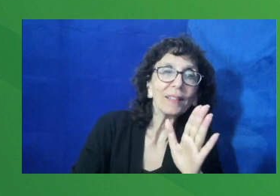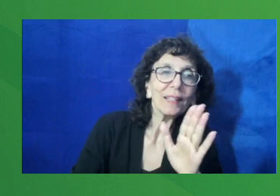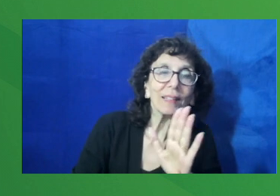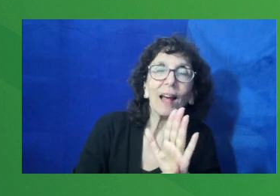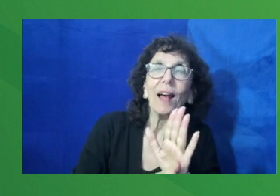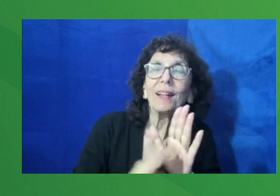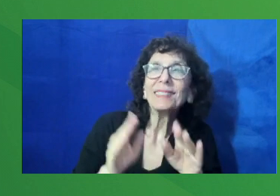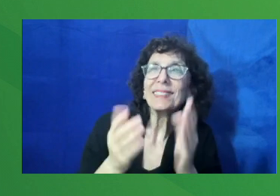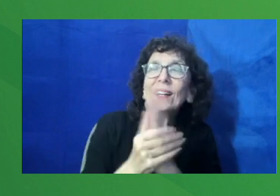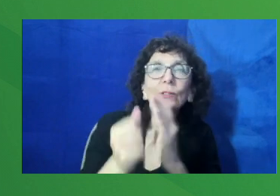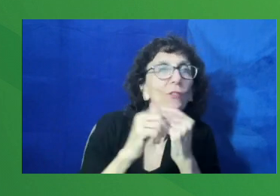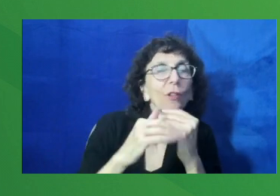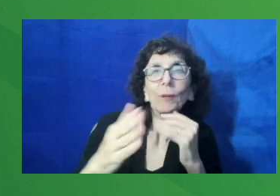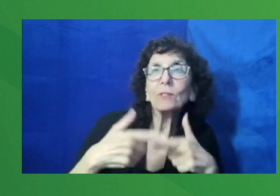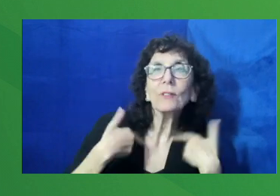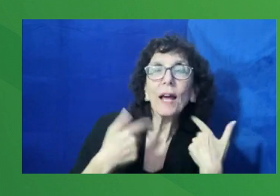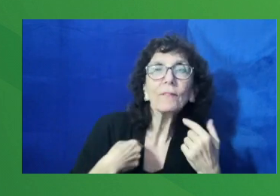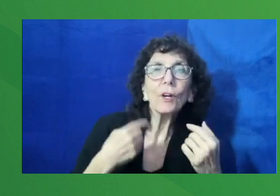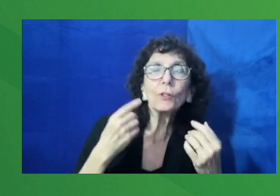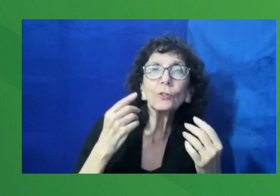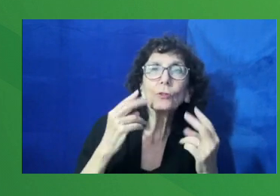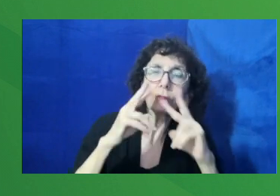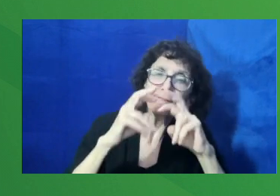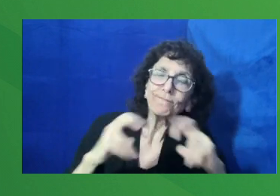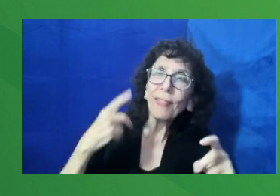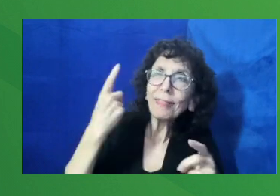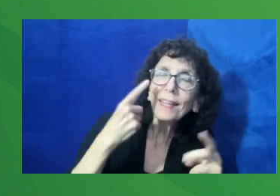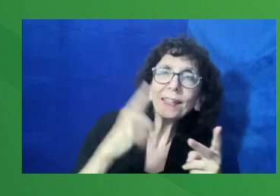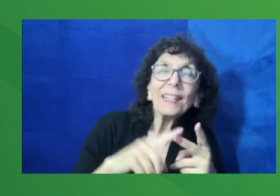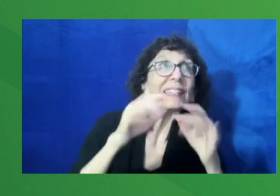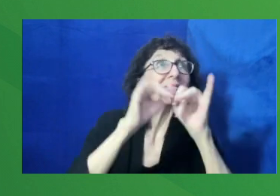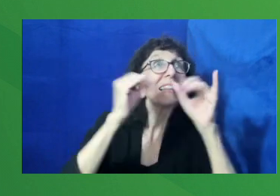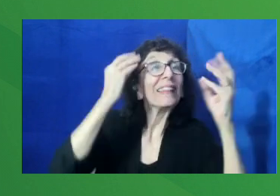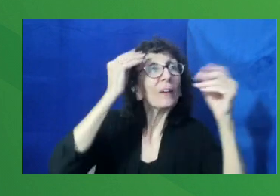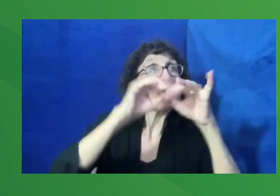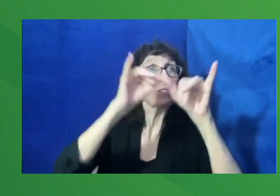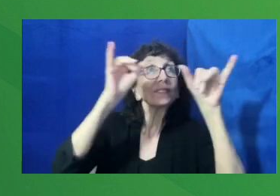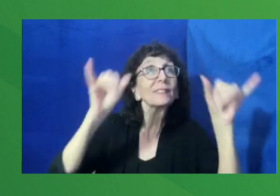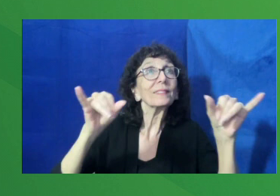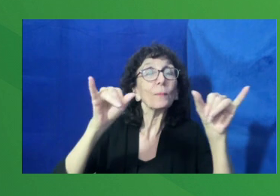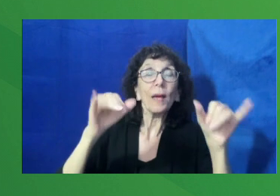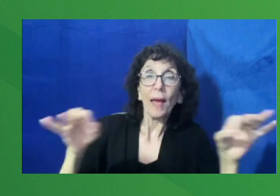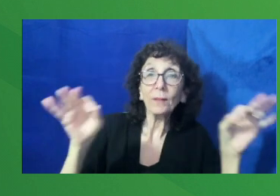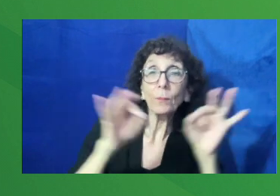and problem-solving and systems thinking and importantly, decision-making skills. And for